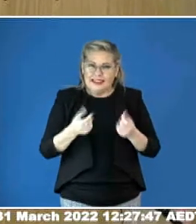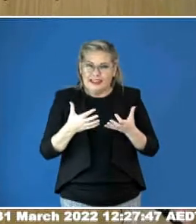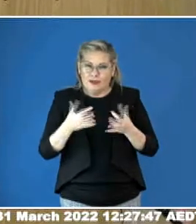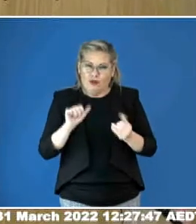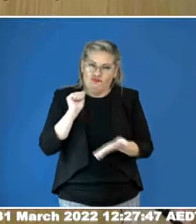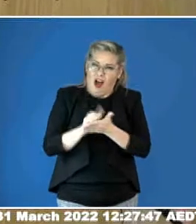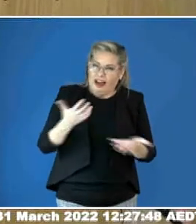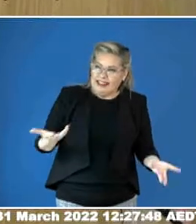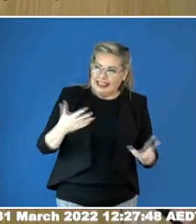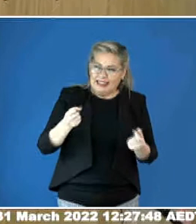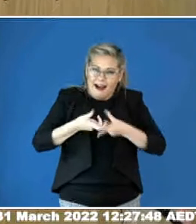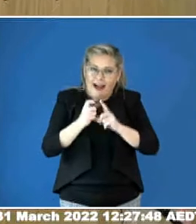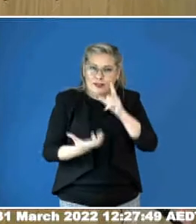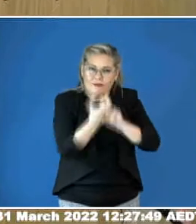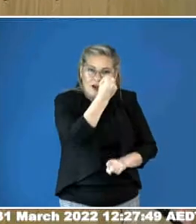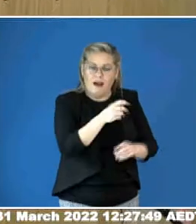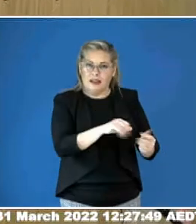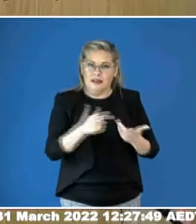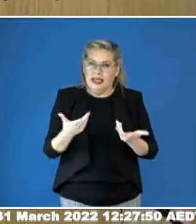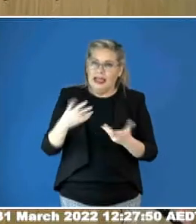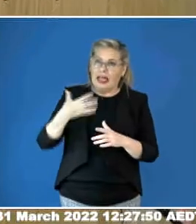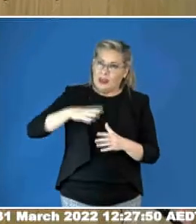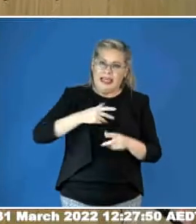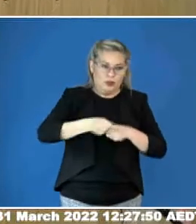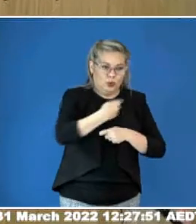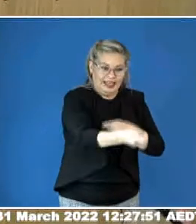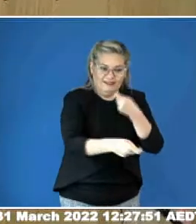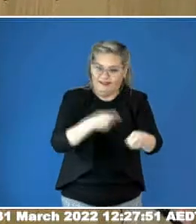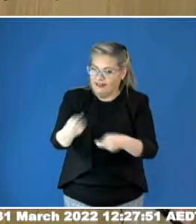I - I haven't.